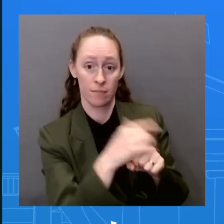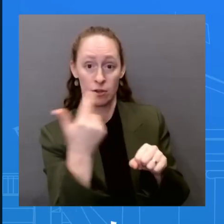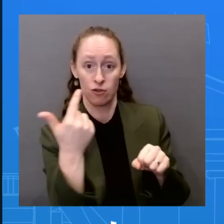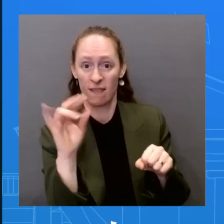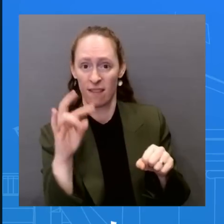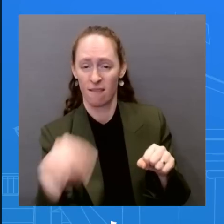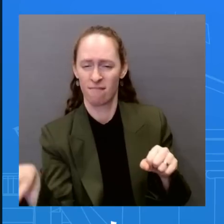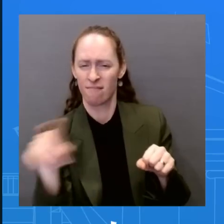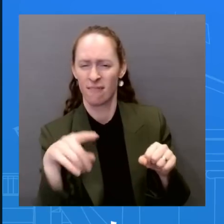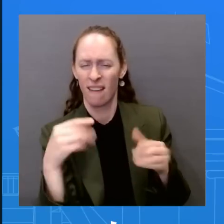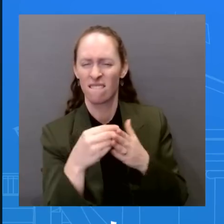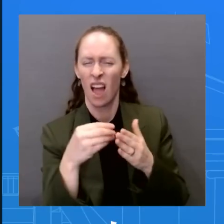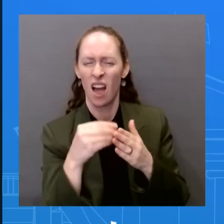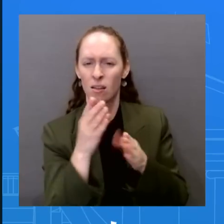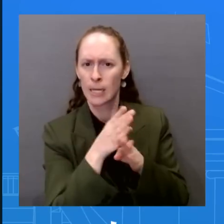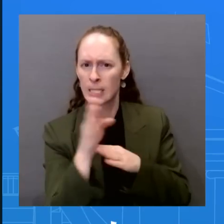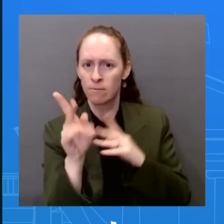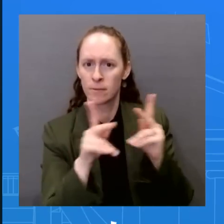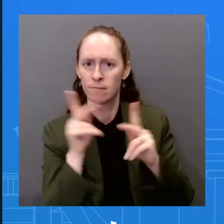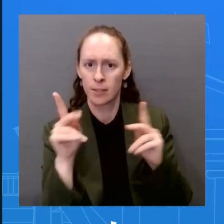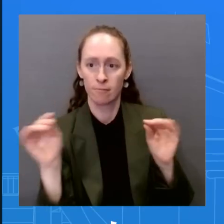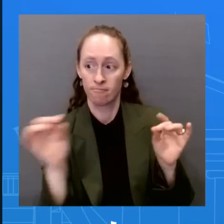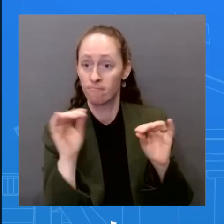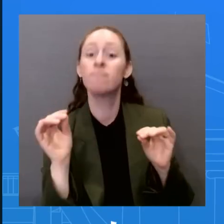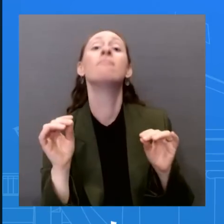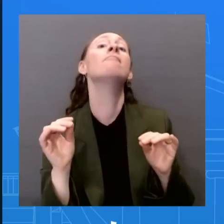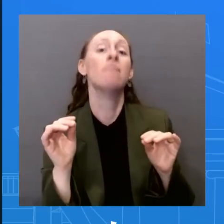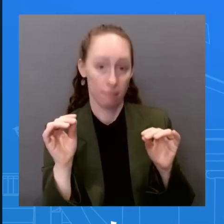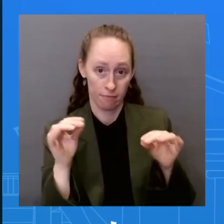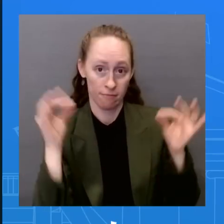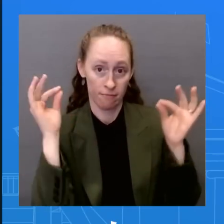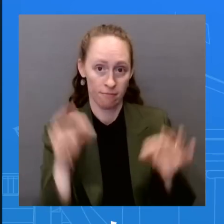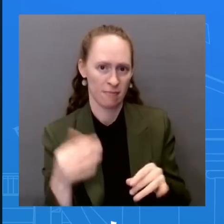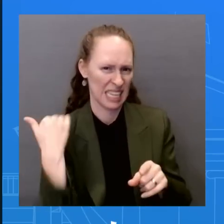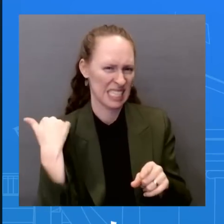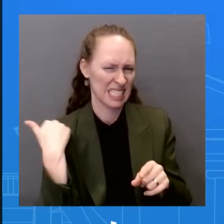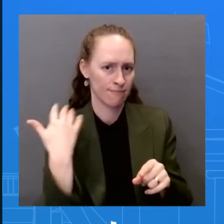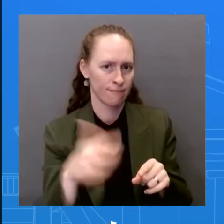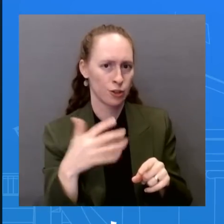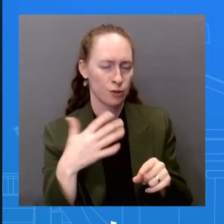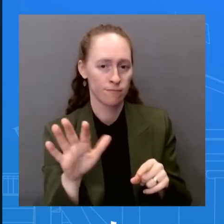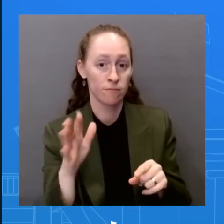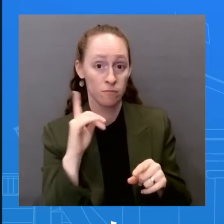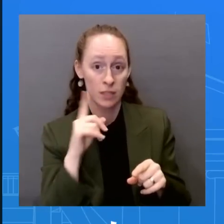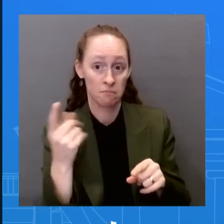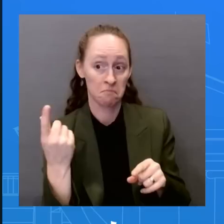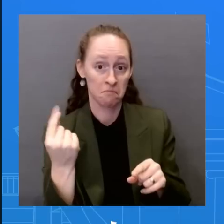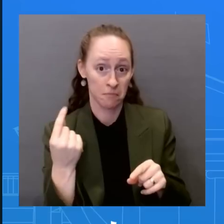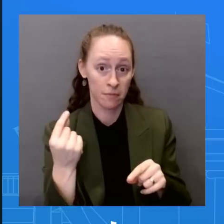and put forth different pathways to the price cap. And so that is one way